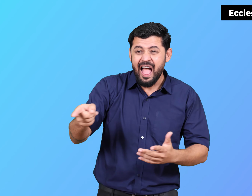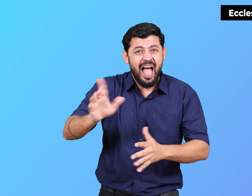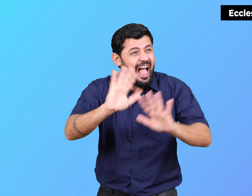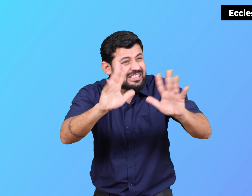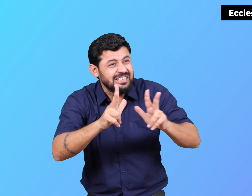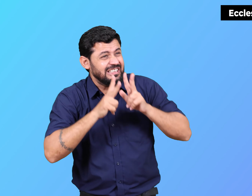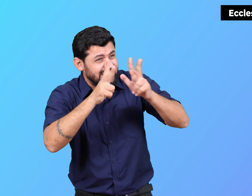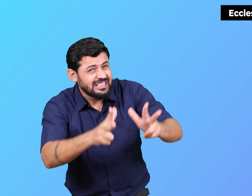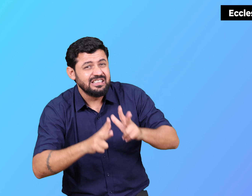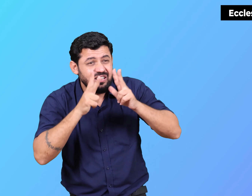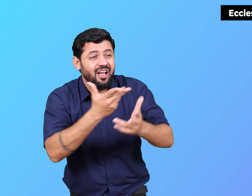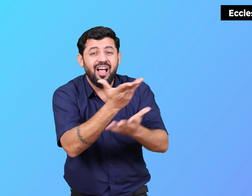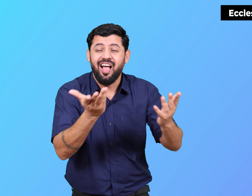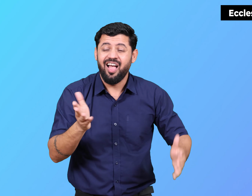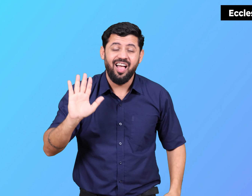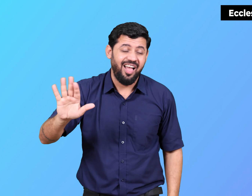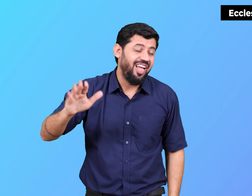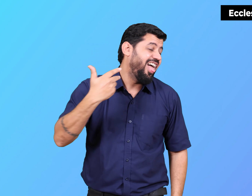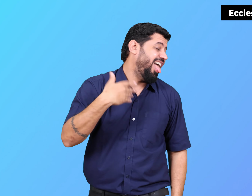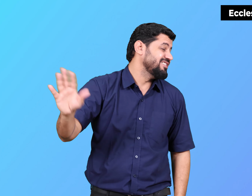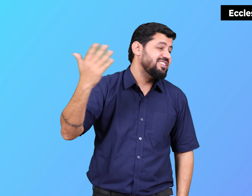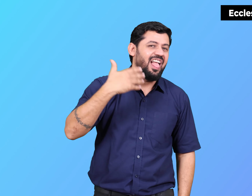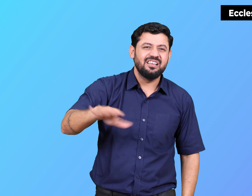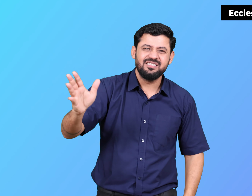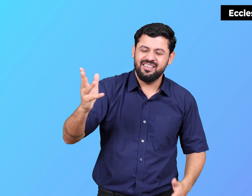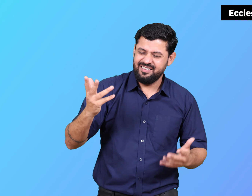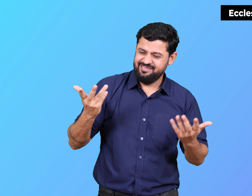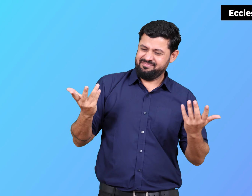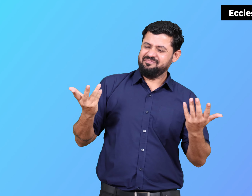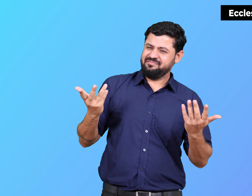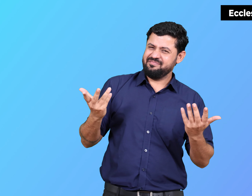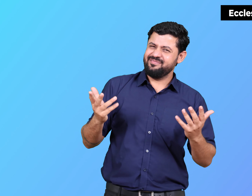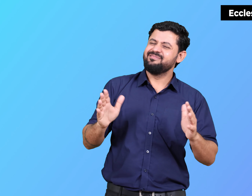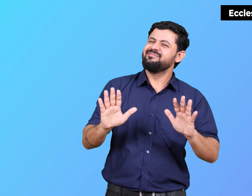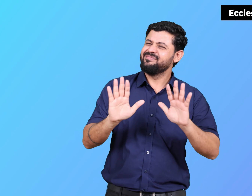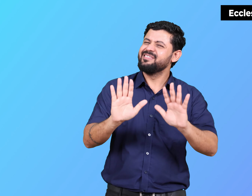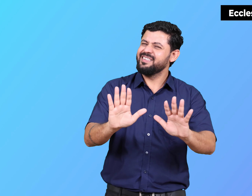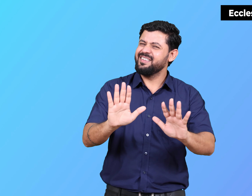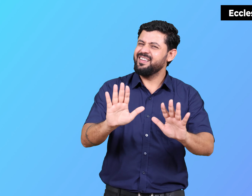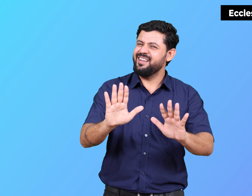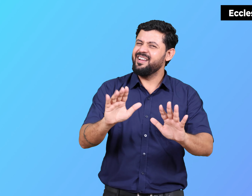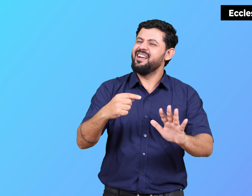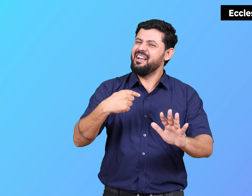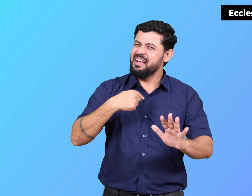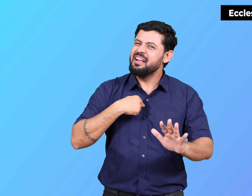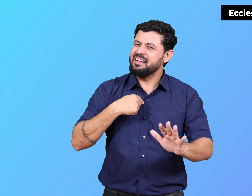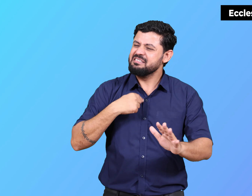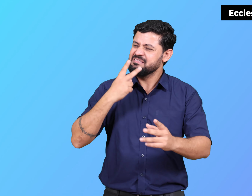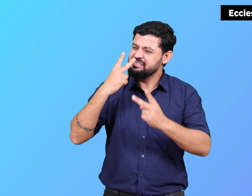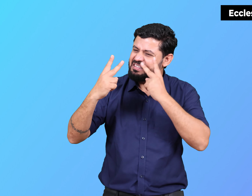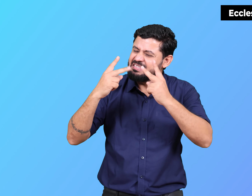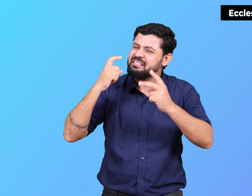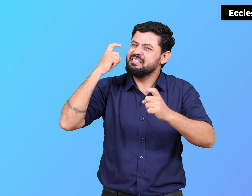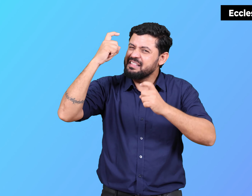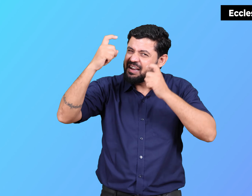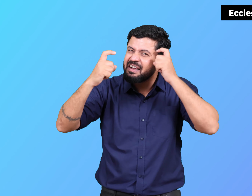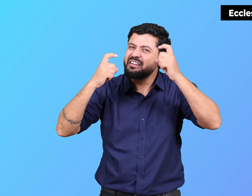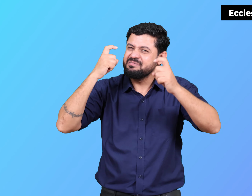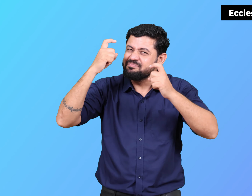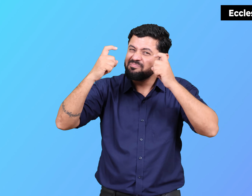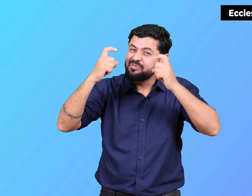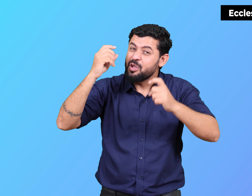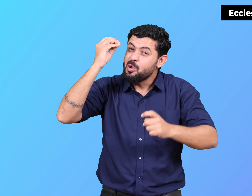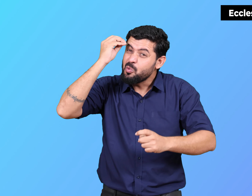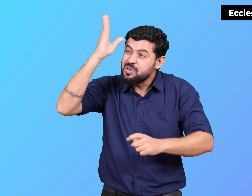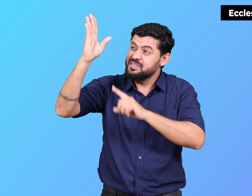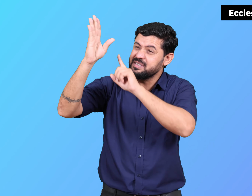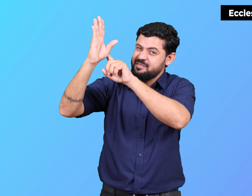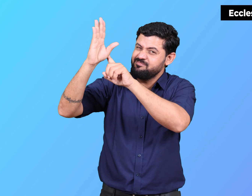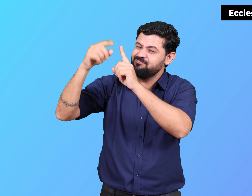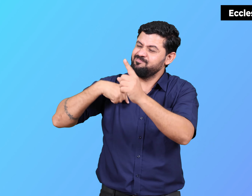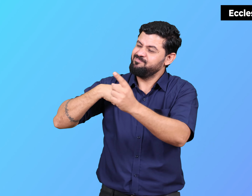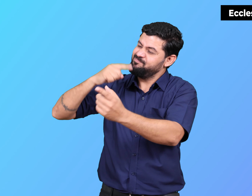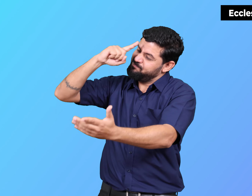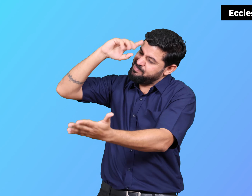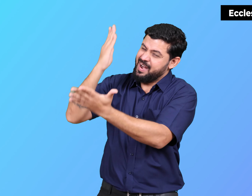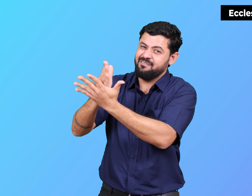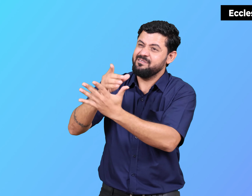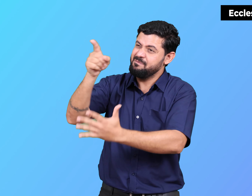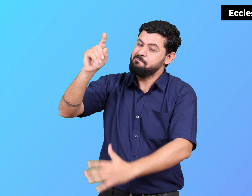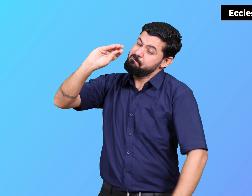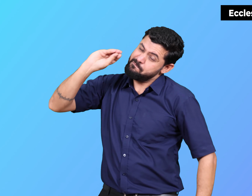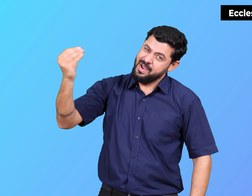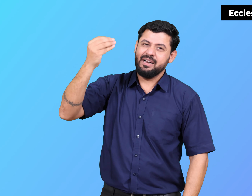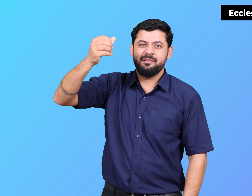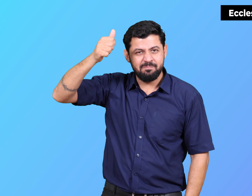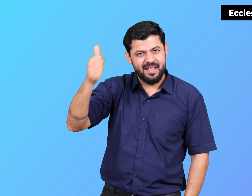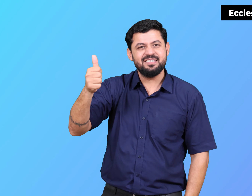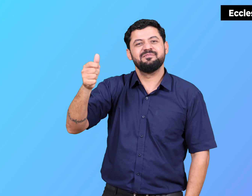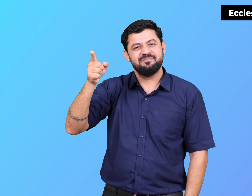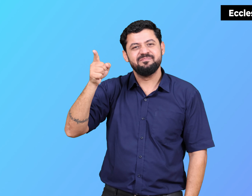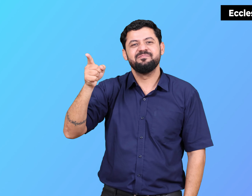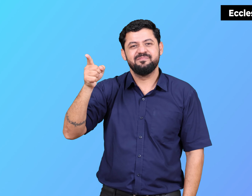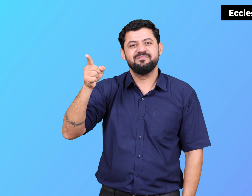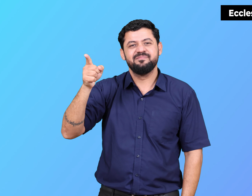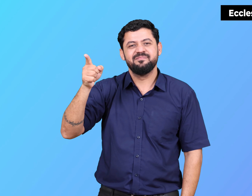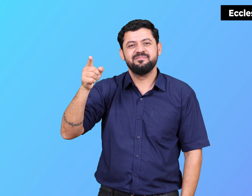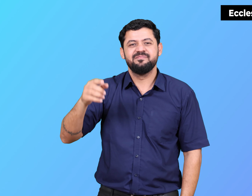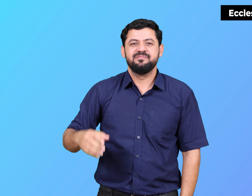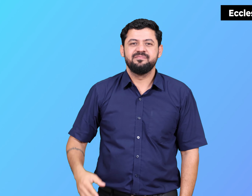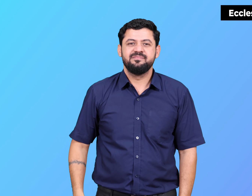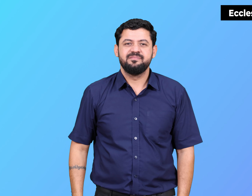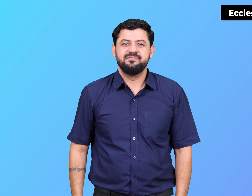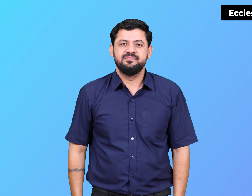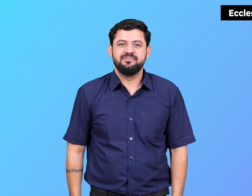and the people stopped listening to what he said. But I still believe that wisdom is better.